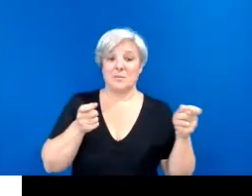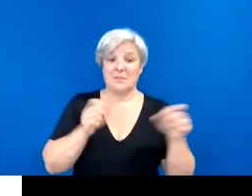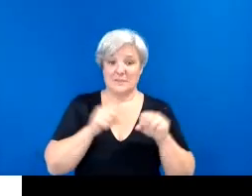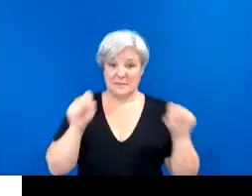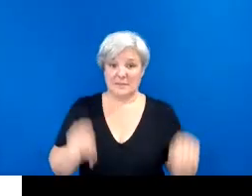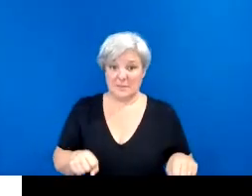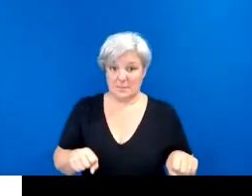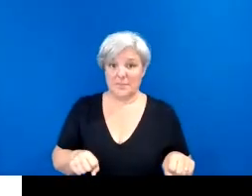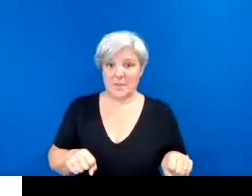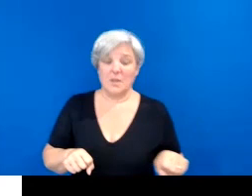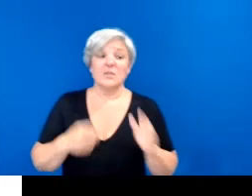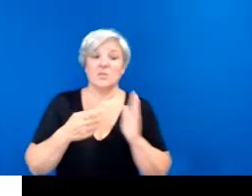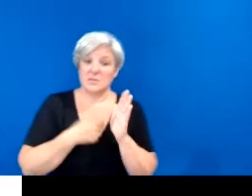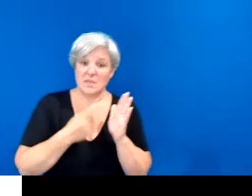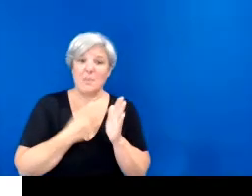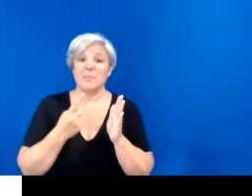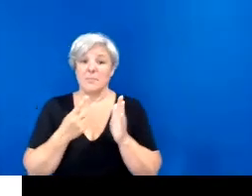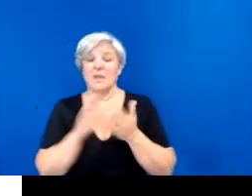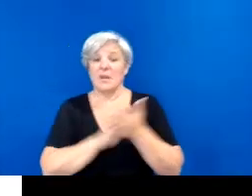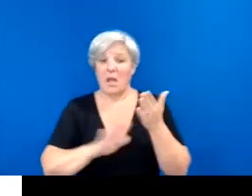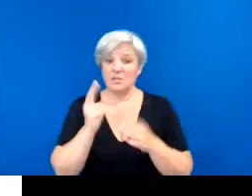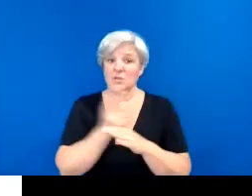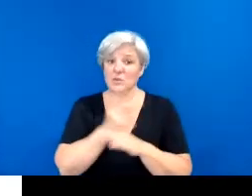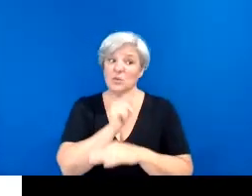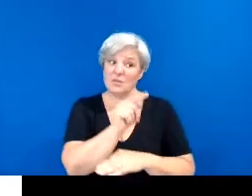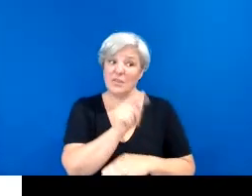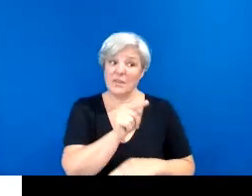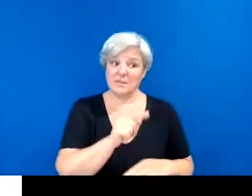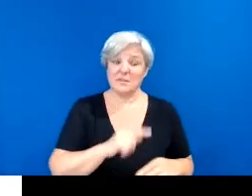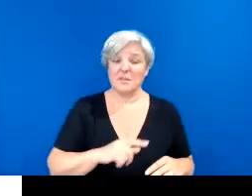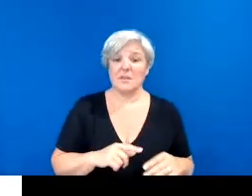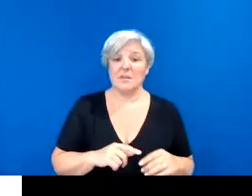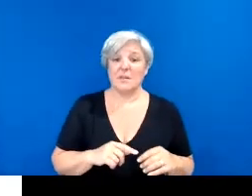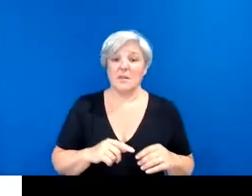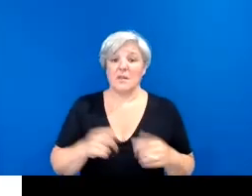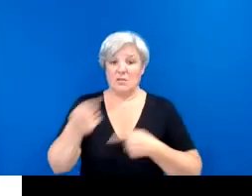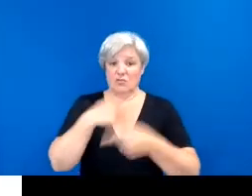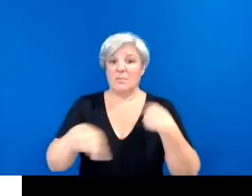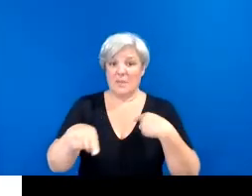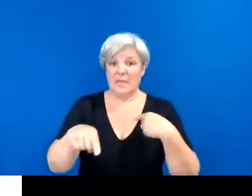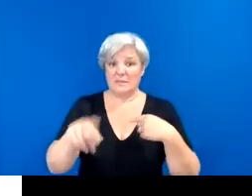So some colleges actually use it in place of Canvas I believe,